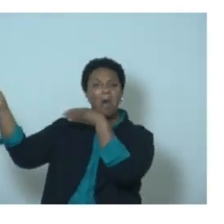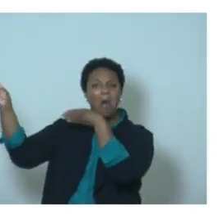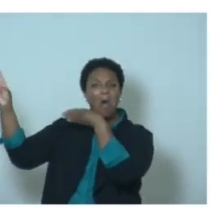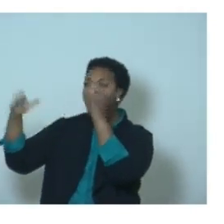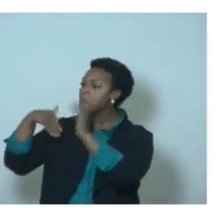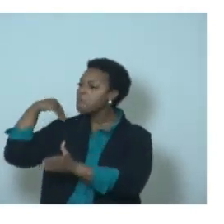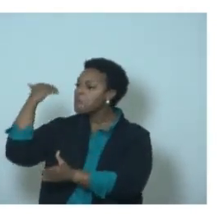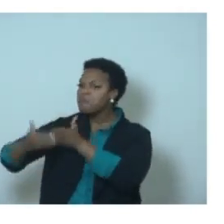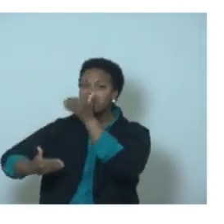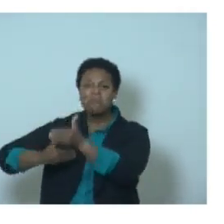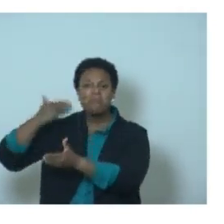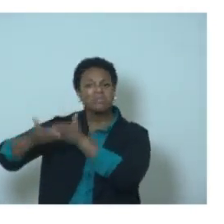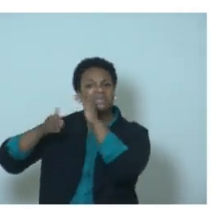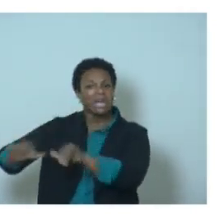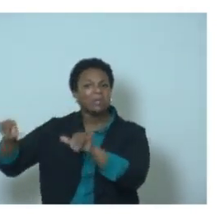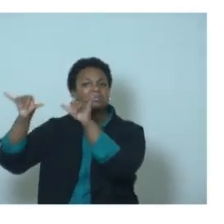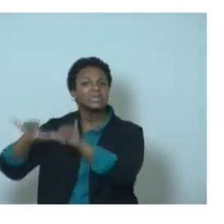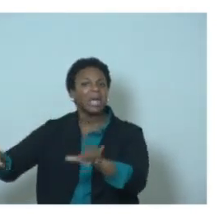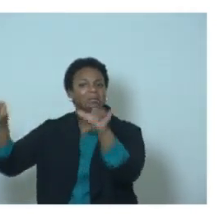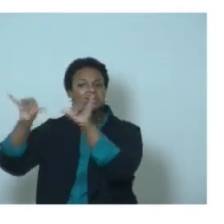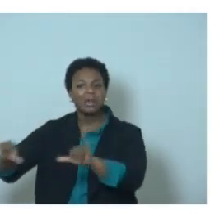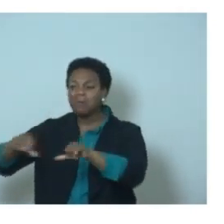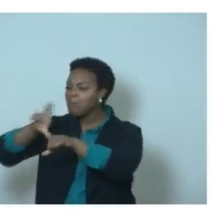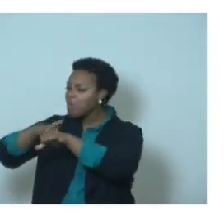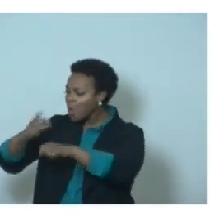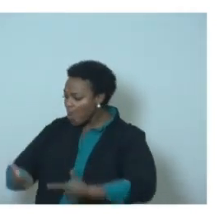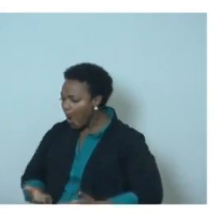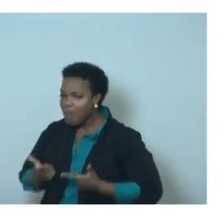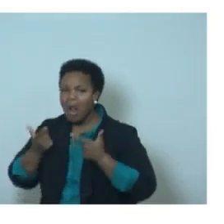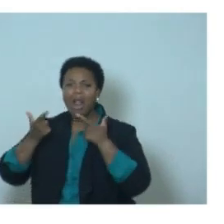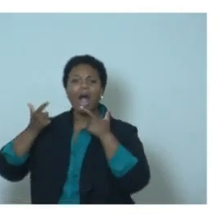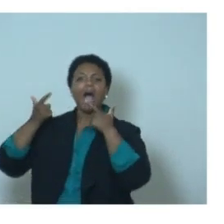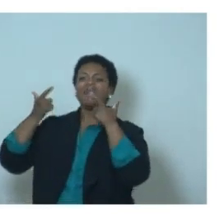DIDN’T REALLY CLOSE ANYTHING DOW. THEY KEPT THE ECONOMY RUNNING.